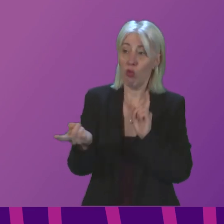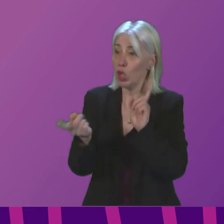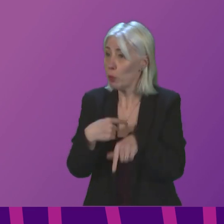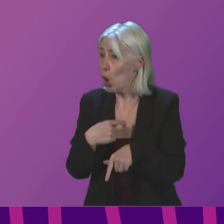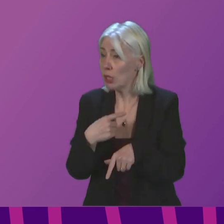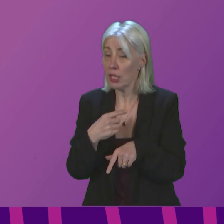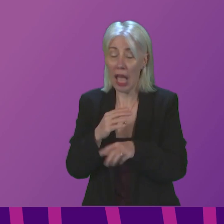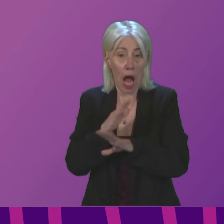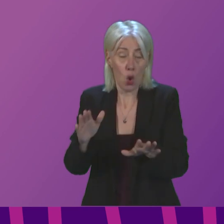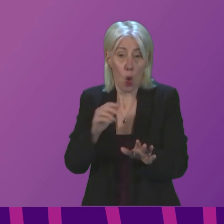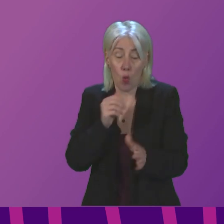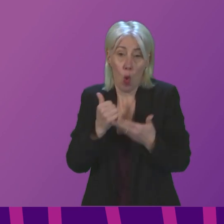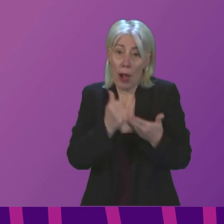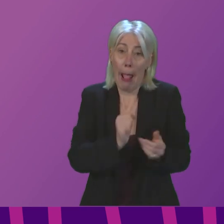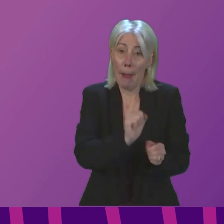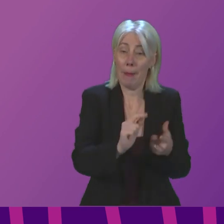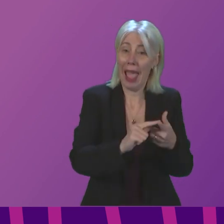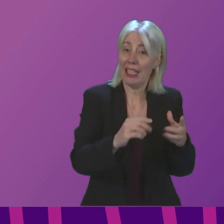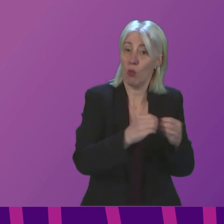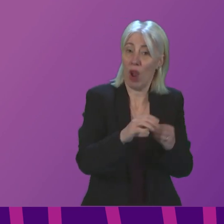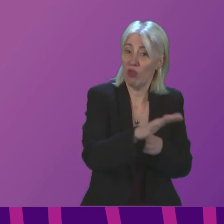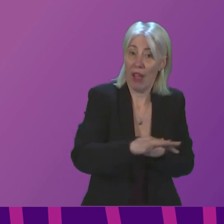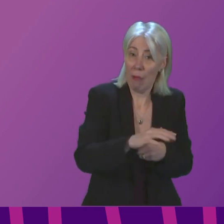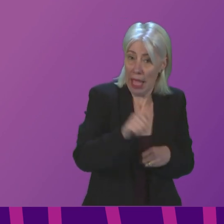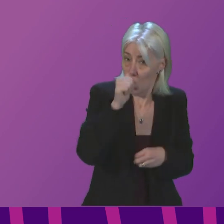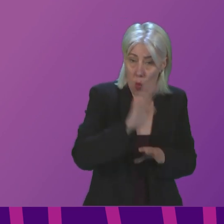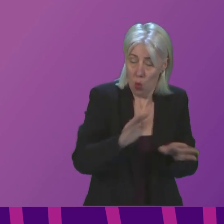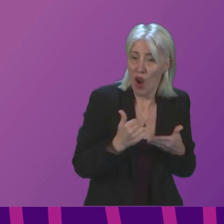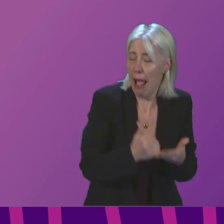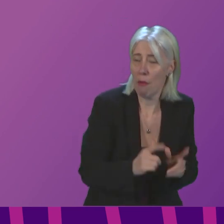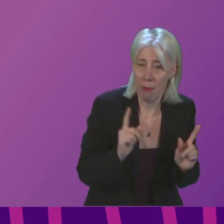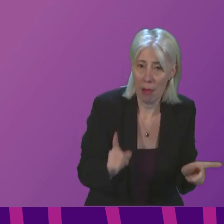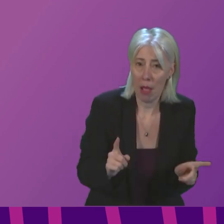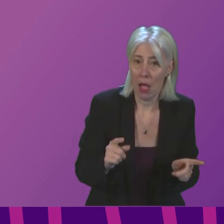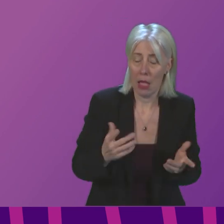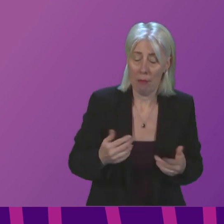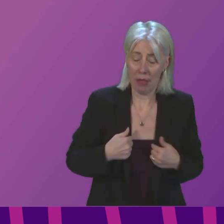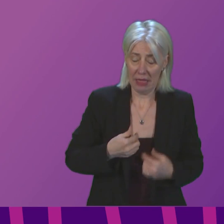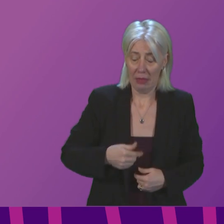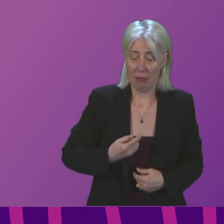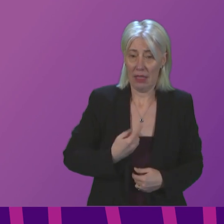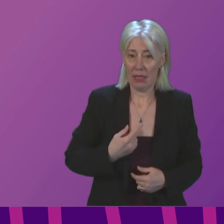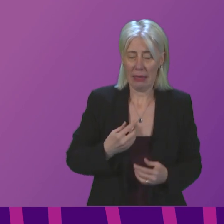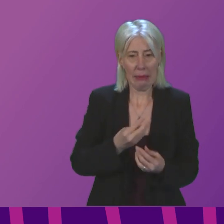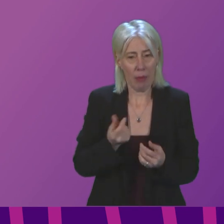any comfort to her family. I want to make that clear again. I have also been at pains to say that I appreciate that some of the comments that I am making—because